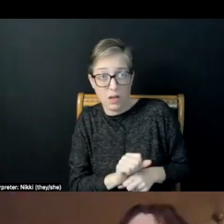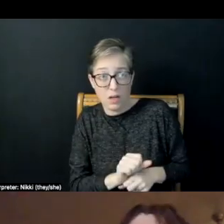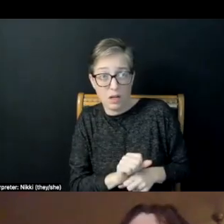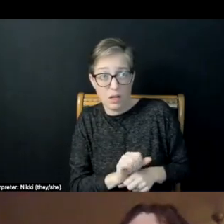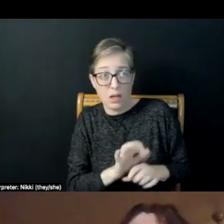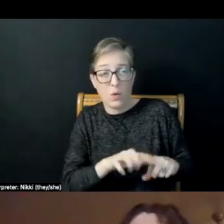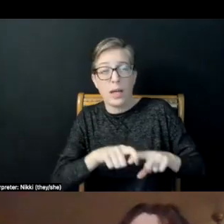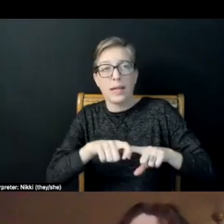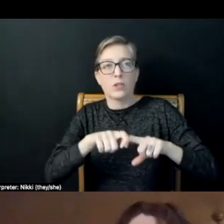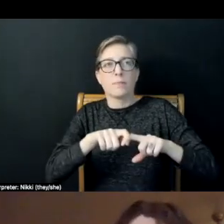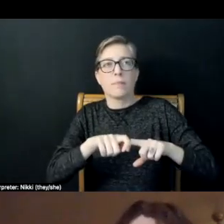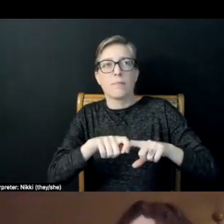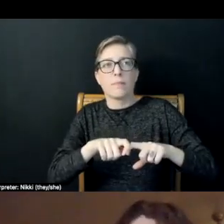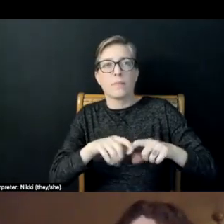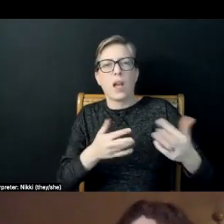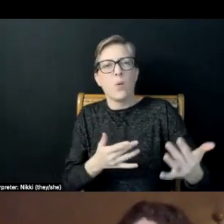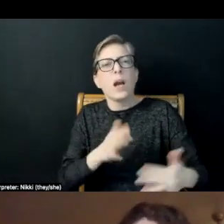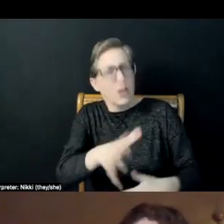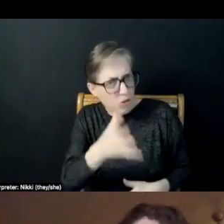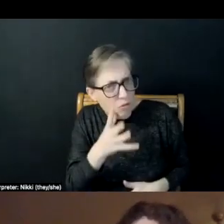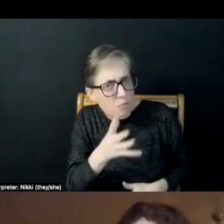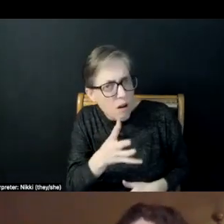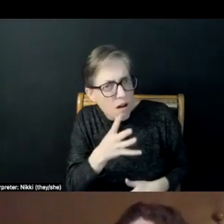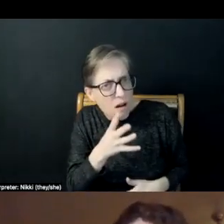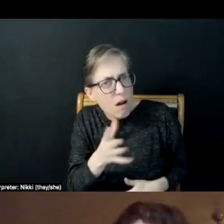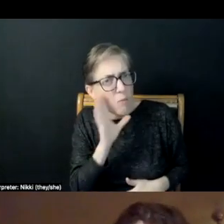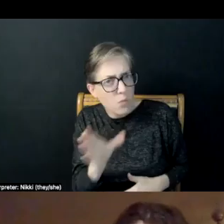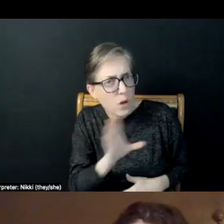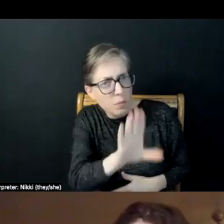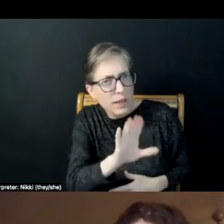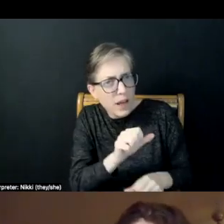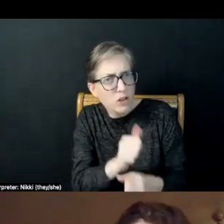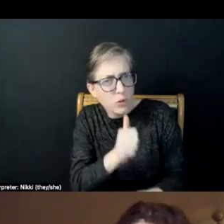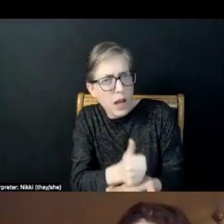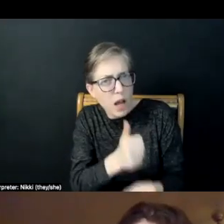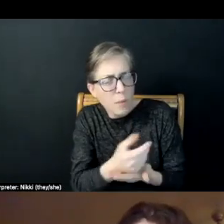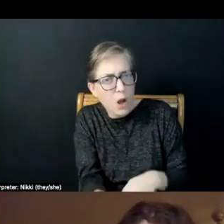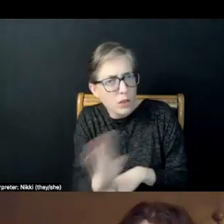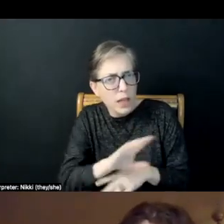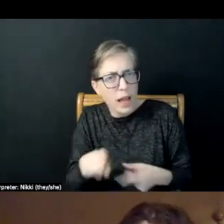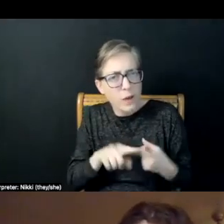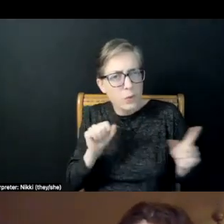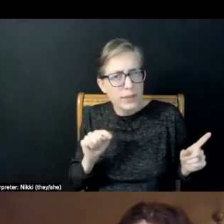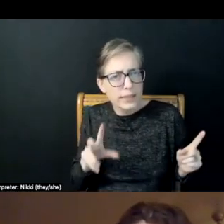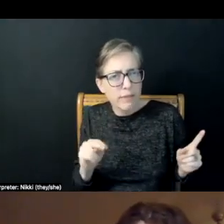no, your mom will be there all day whenever he's not." I said no, it will be me,